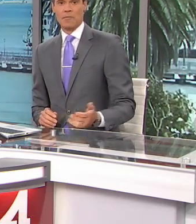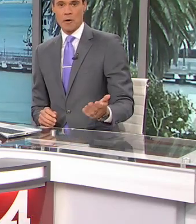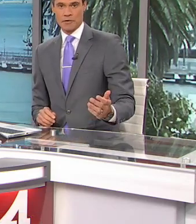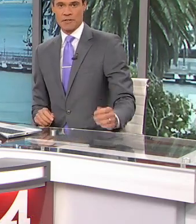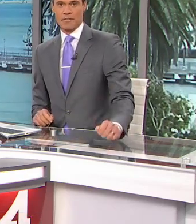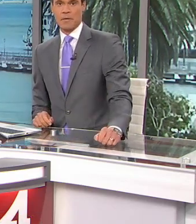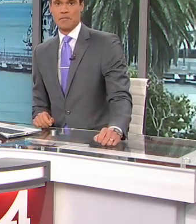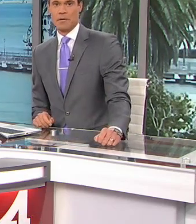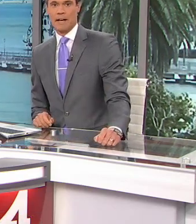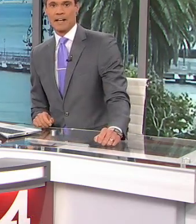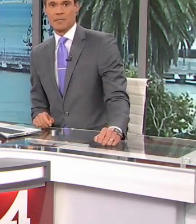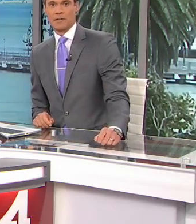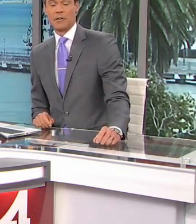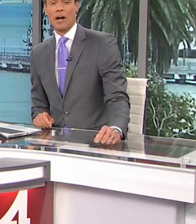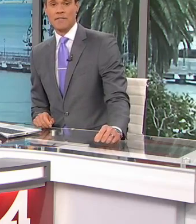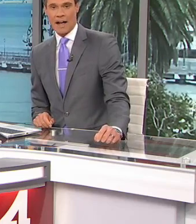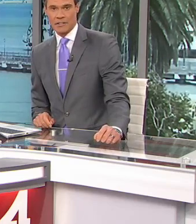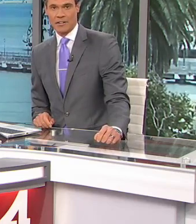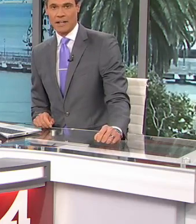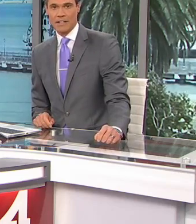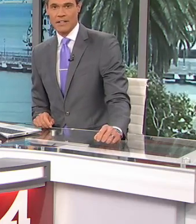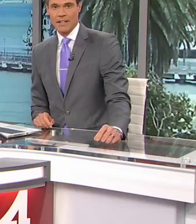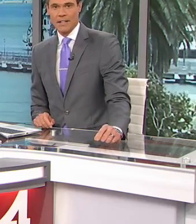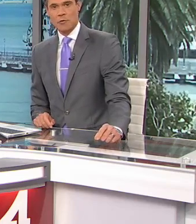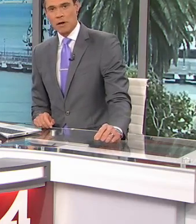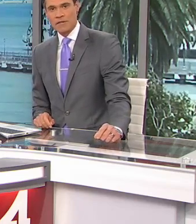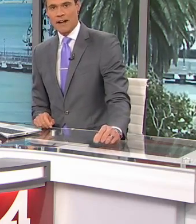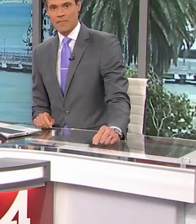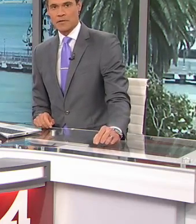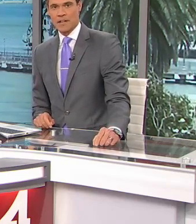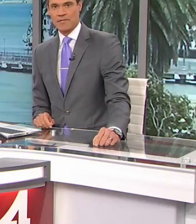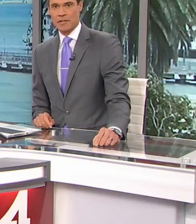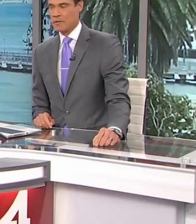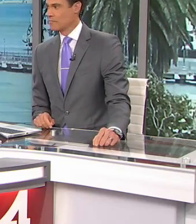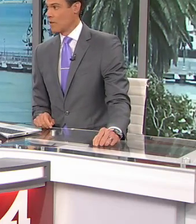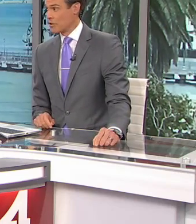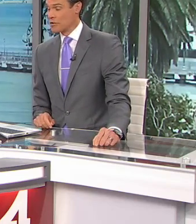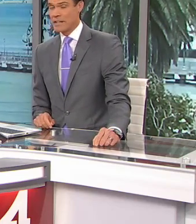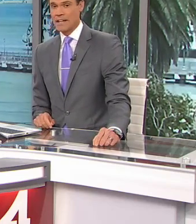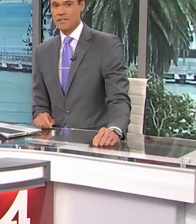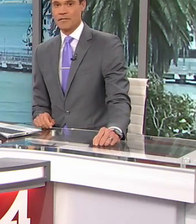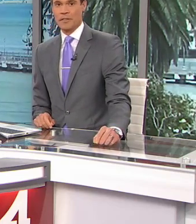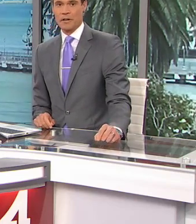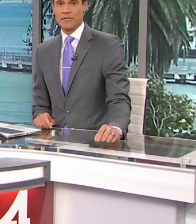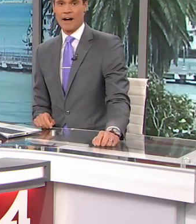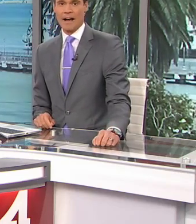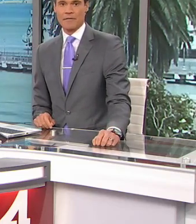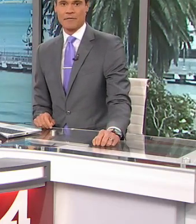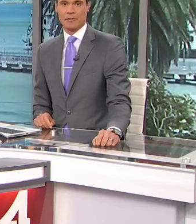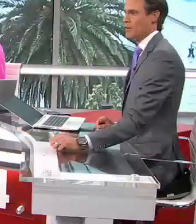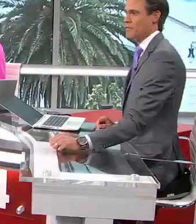CASES ARE RISING, ESPECIALLY. AN AFRICAN-AMERICAN AND HOSPITALIZATIONS ARE ALSO UP